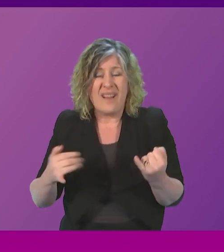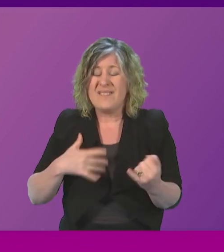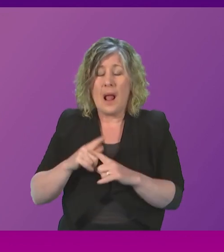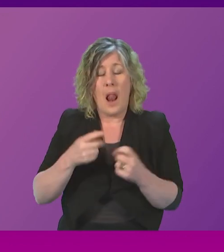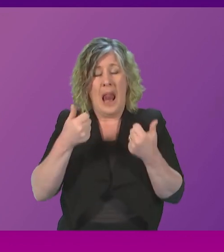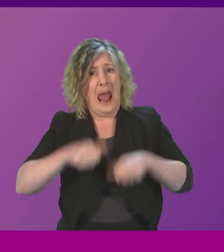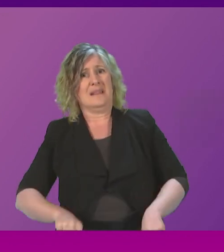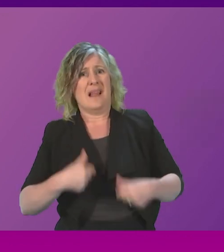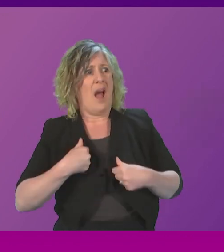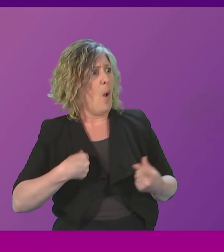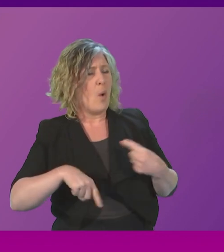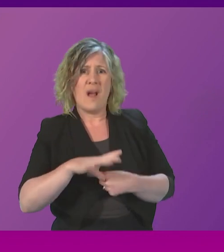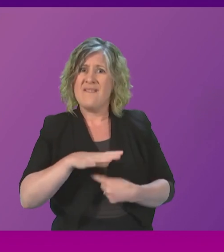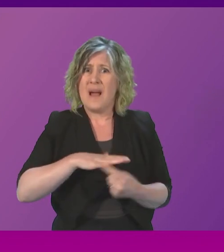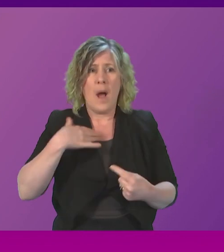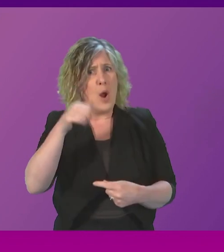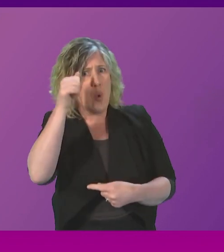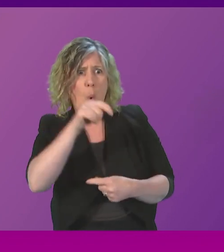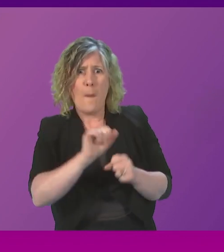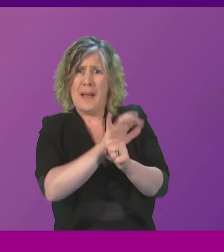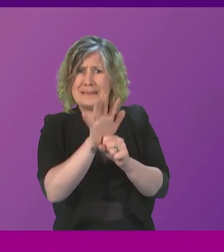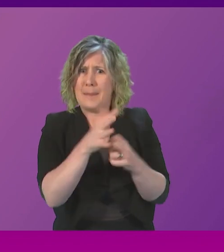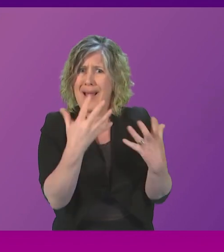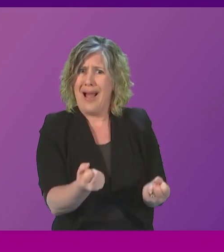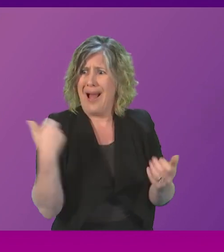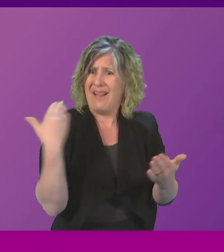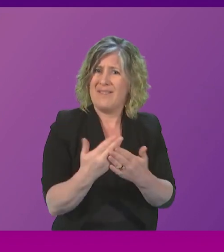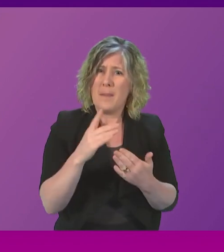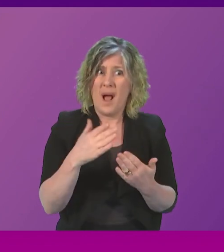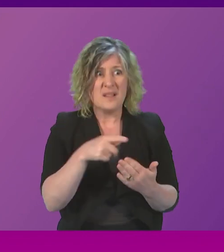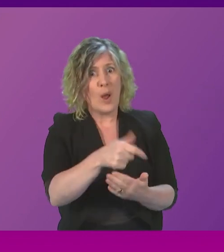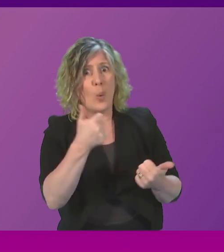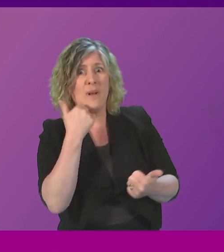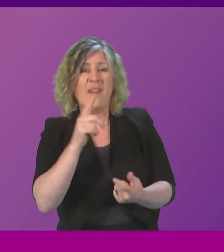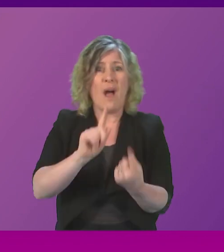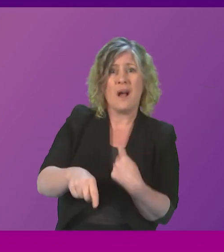We are very aware of the pandemic, but there is just not an answer—all while my son and